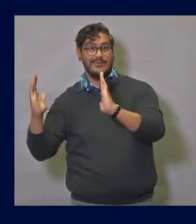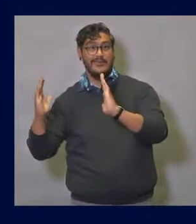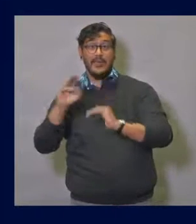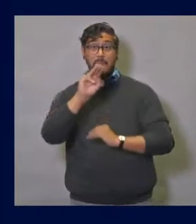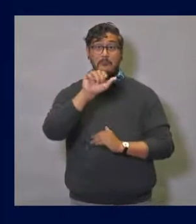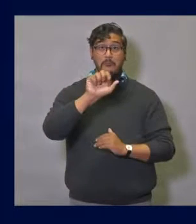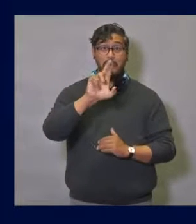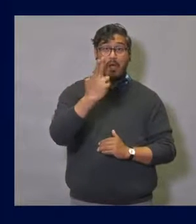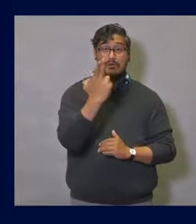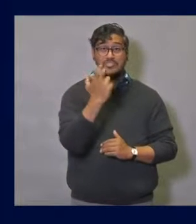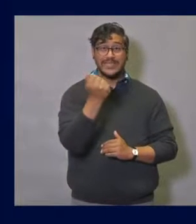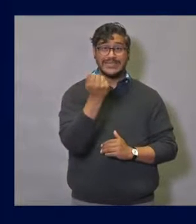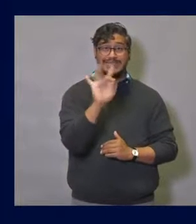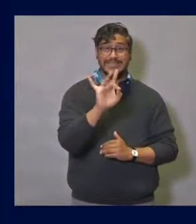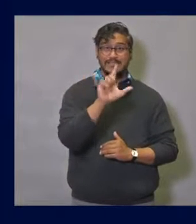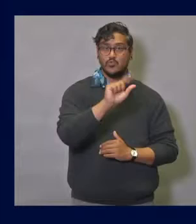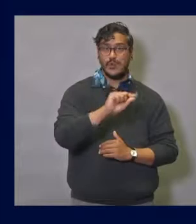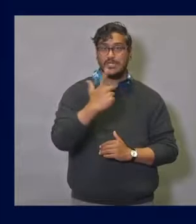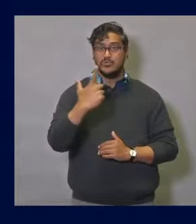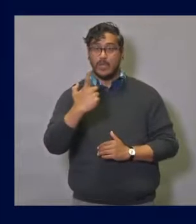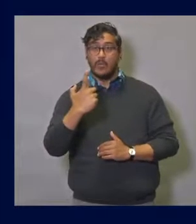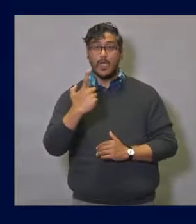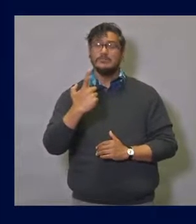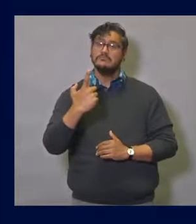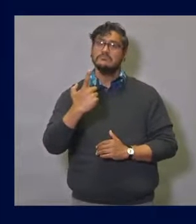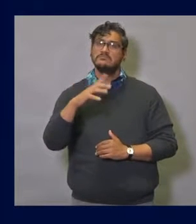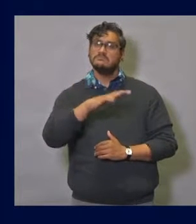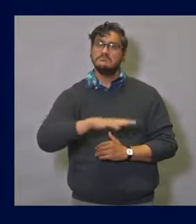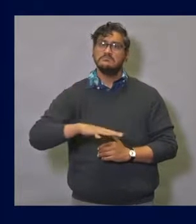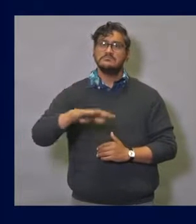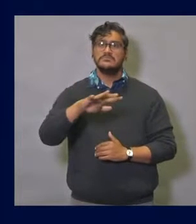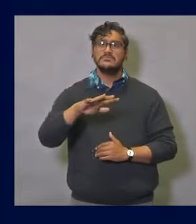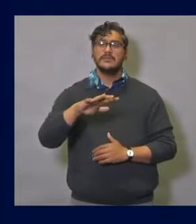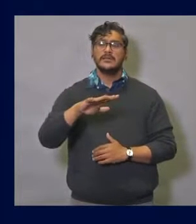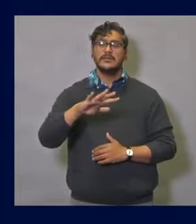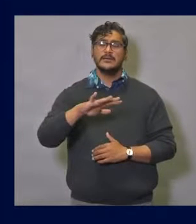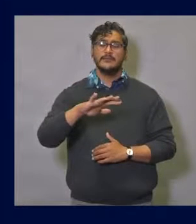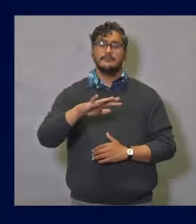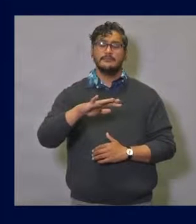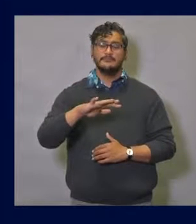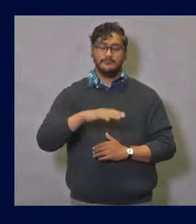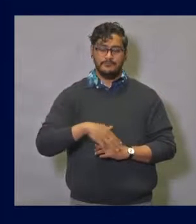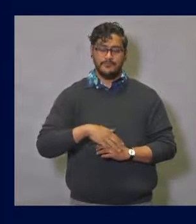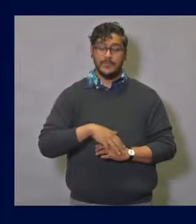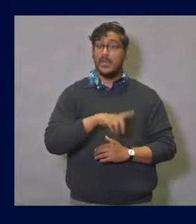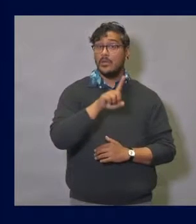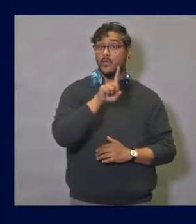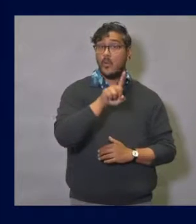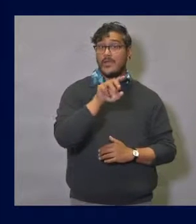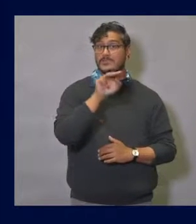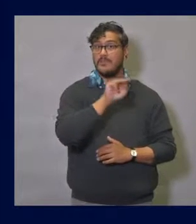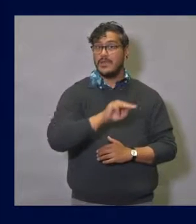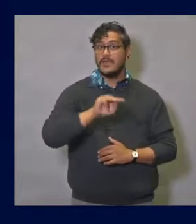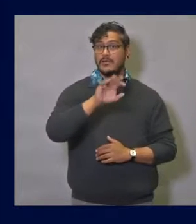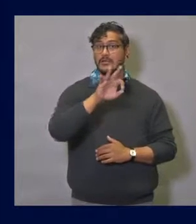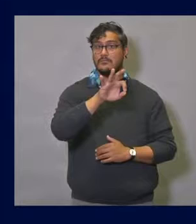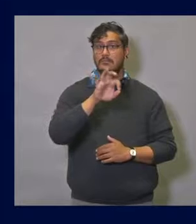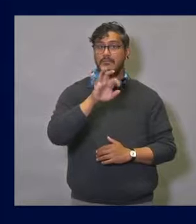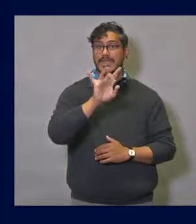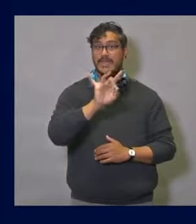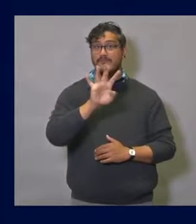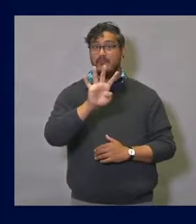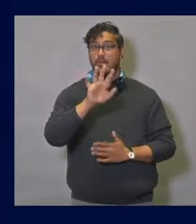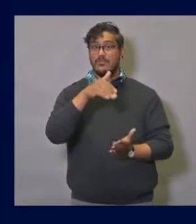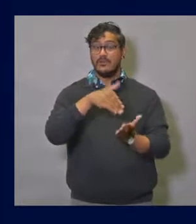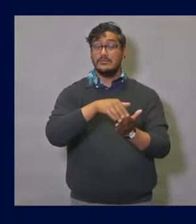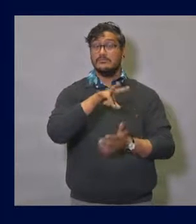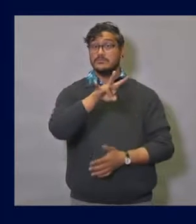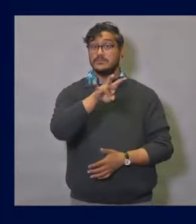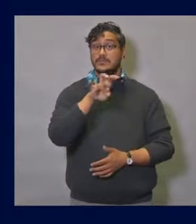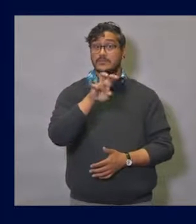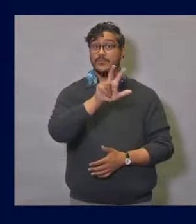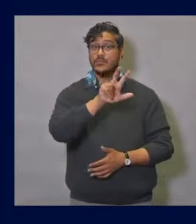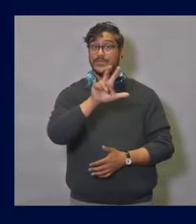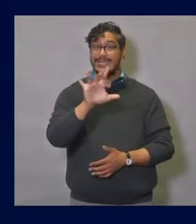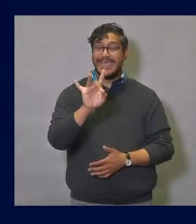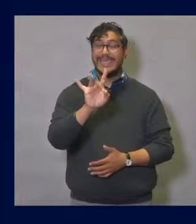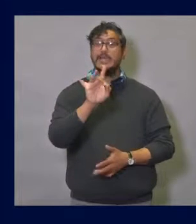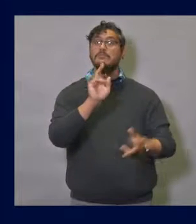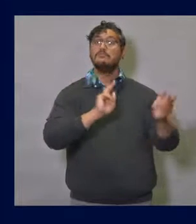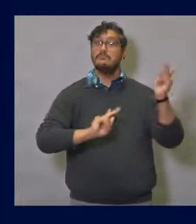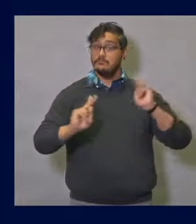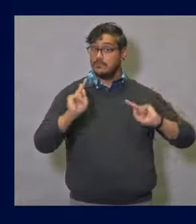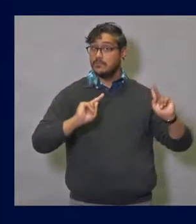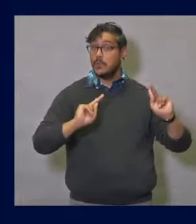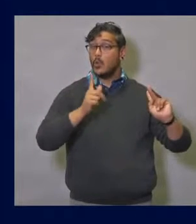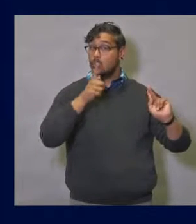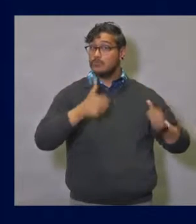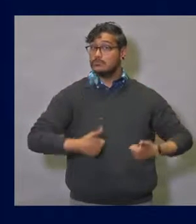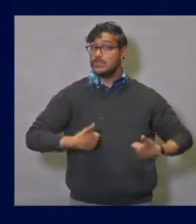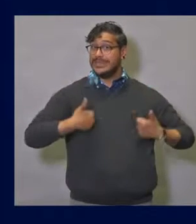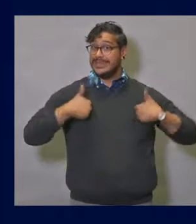12 THROUGH THE 18TH.